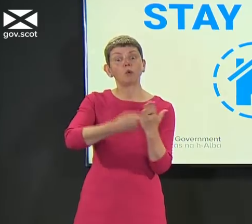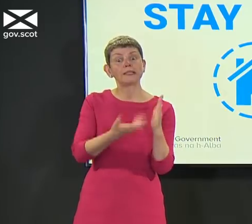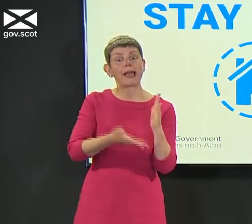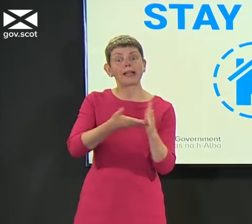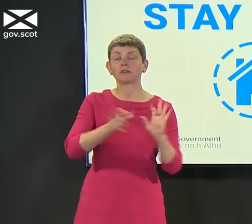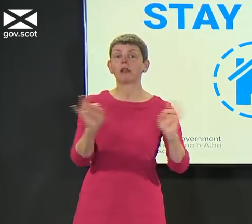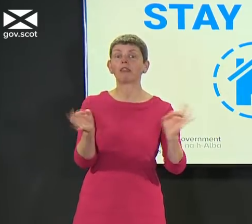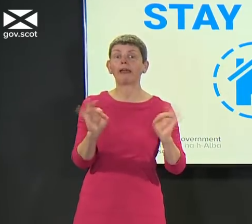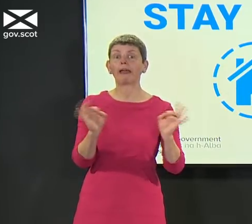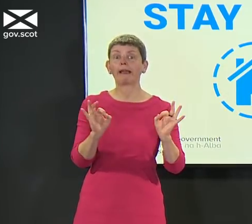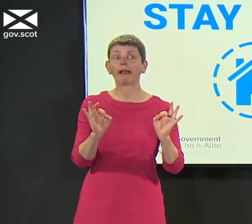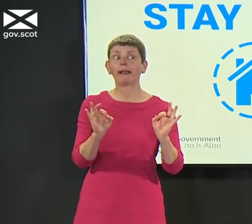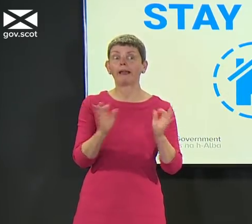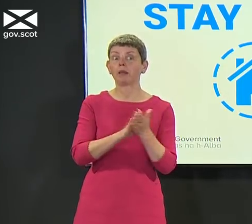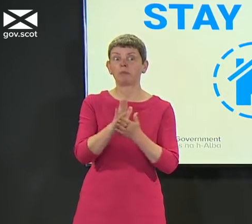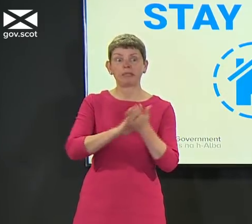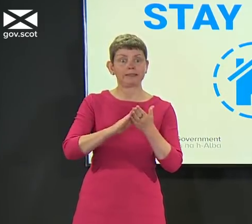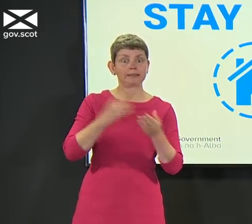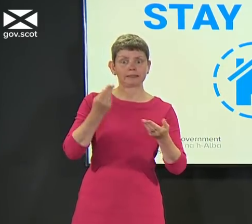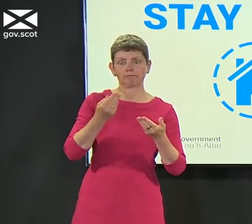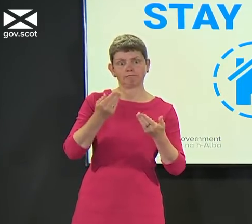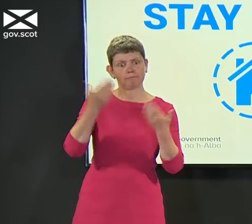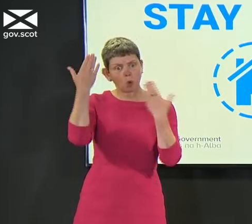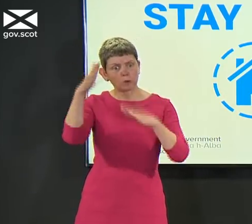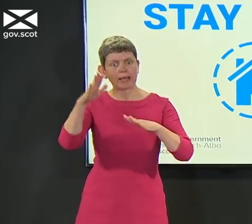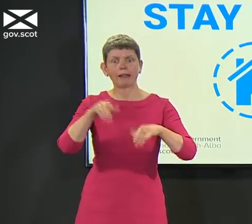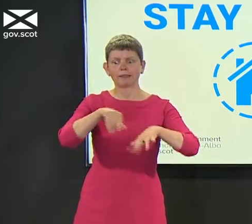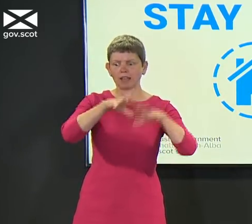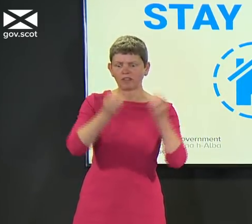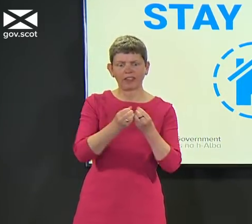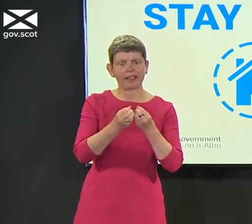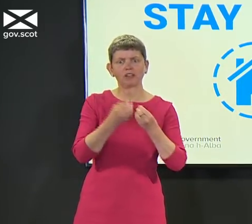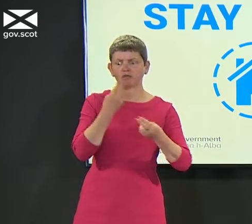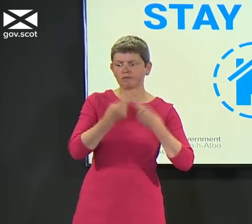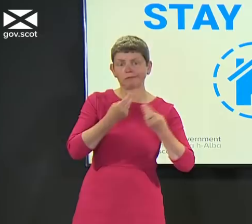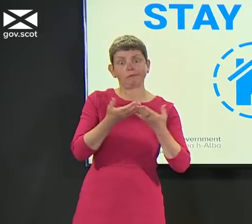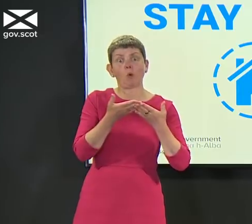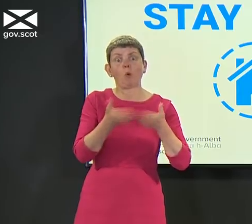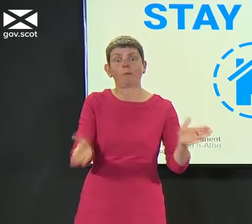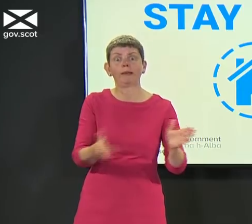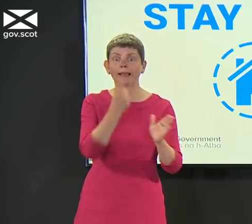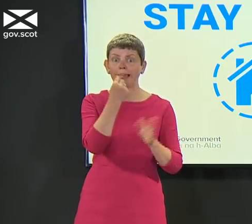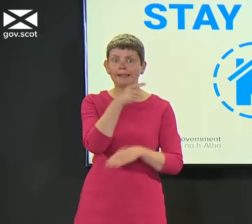of tourism and hospitality to visitors now i think it's fair to say there's no universal opinion